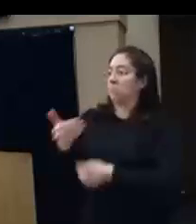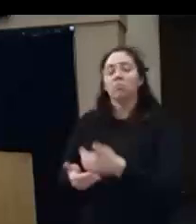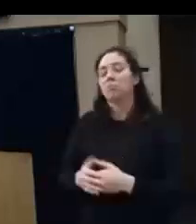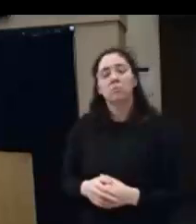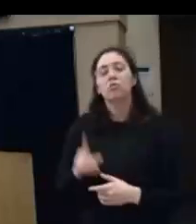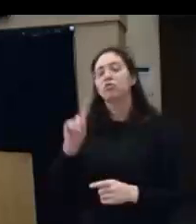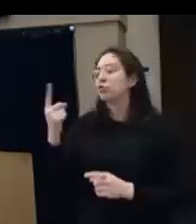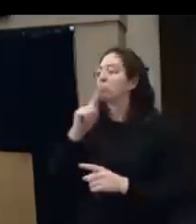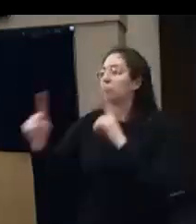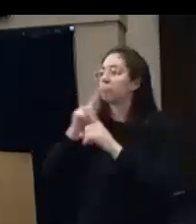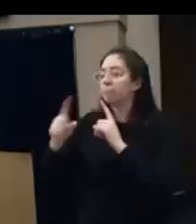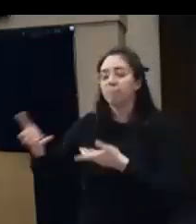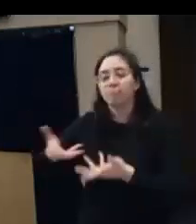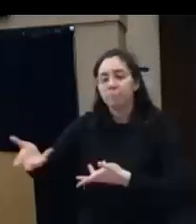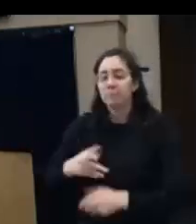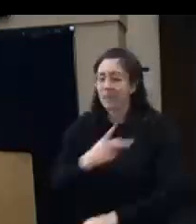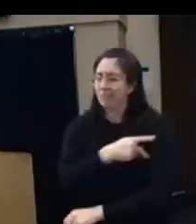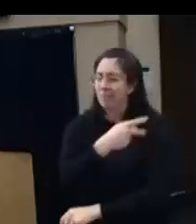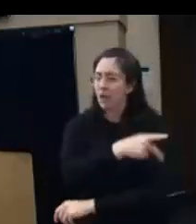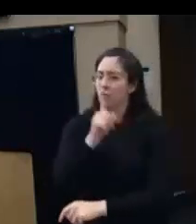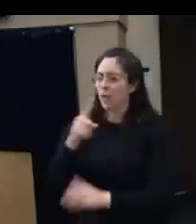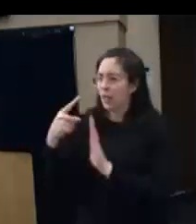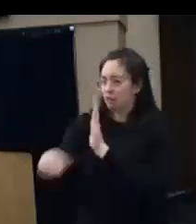as you many many of you may know patients are always really critical of these self-report